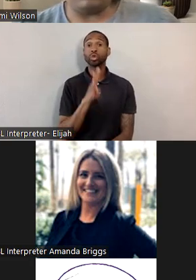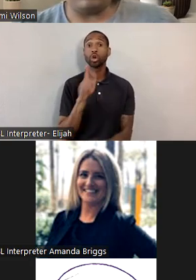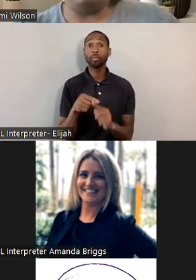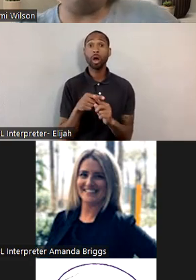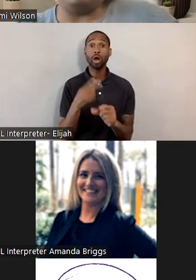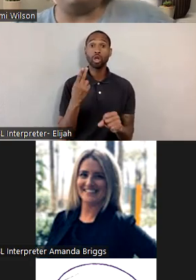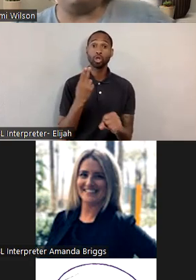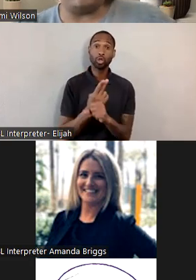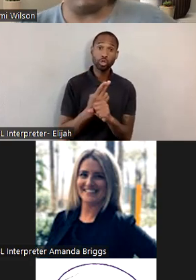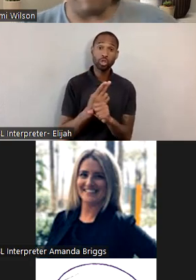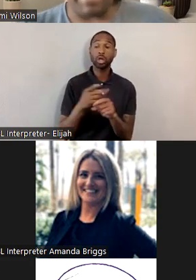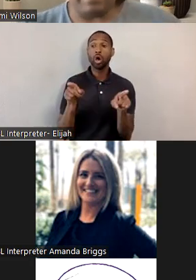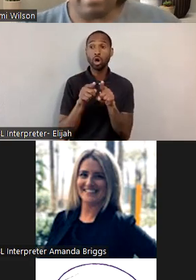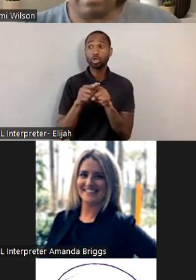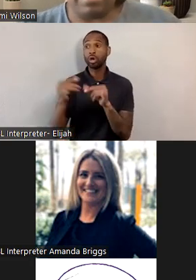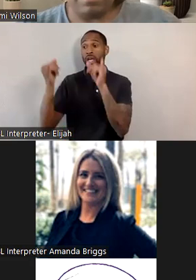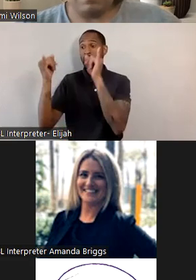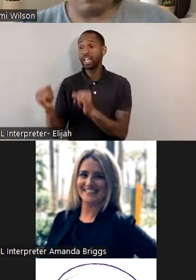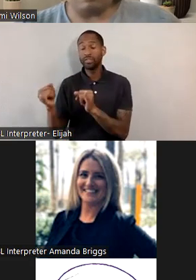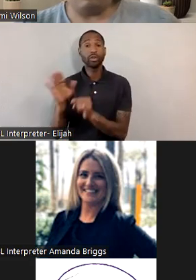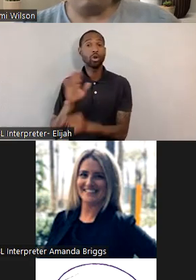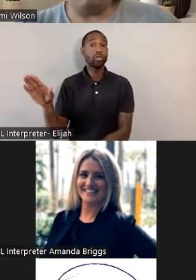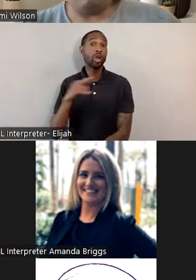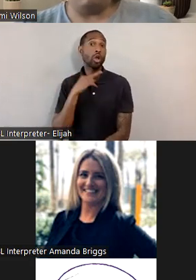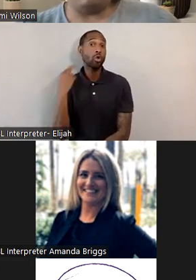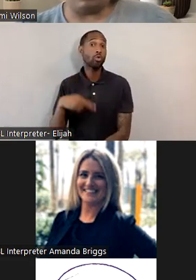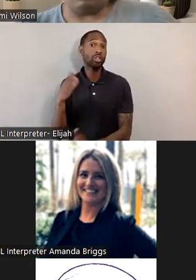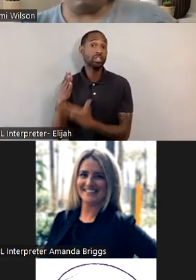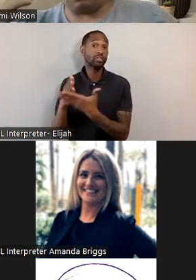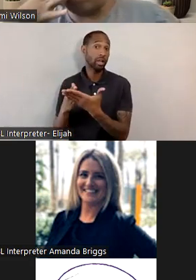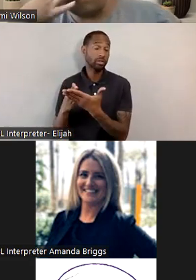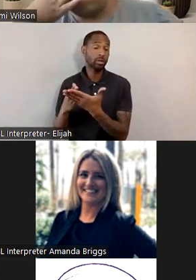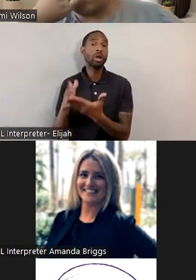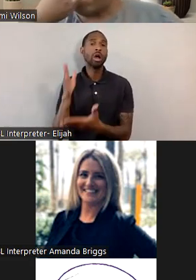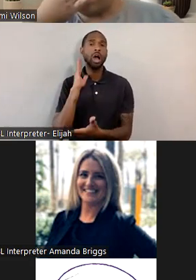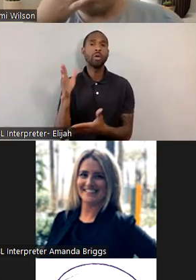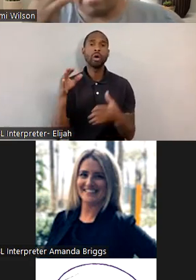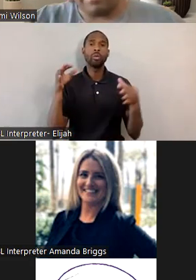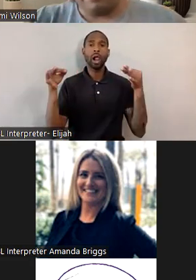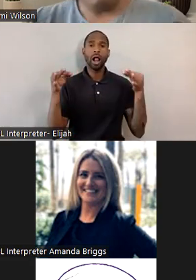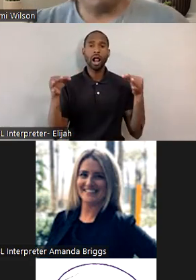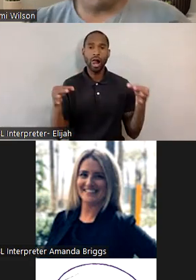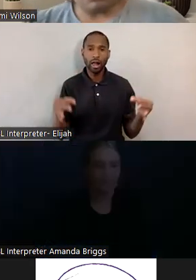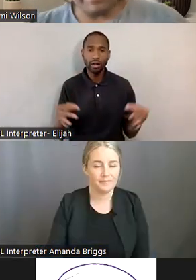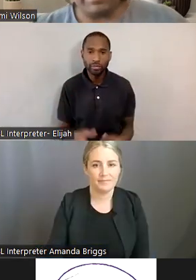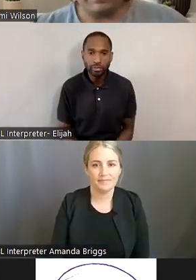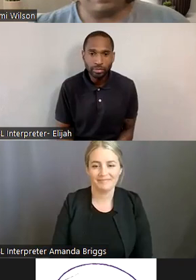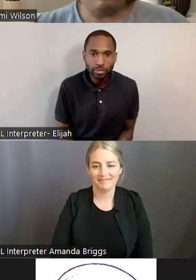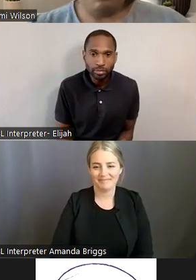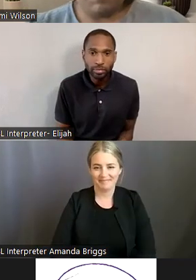in individual risk factors, we'll just go through this list quickly,